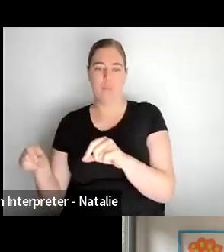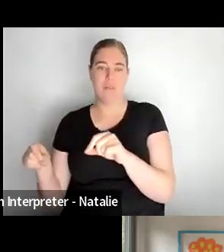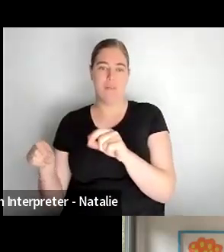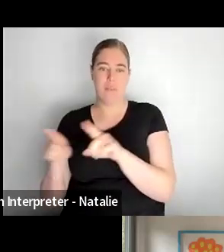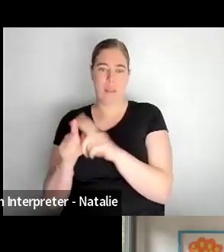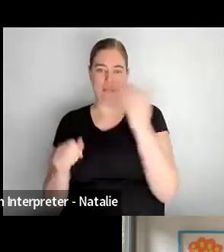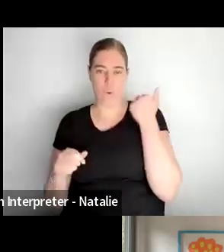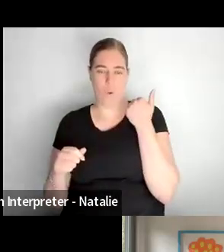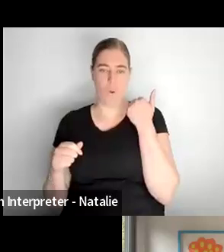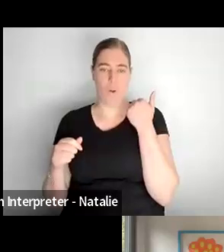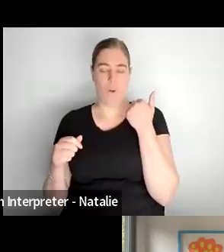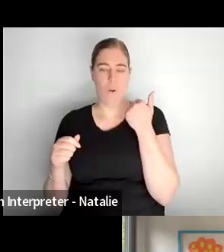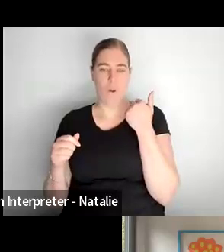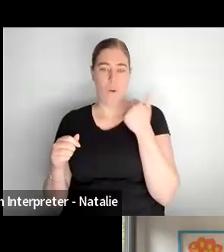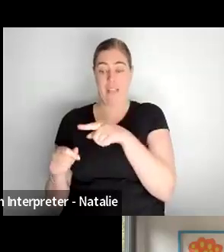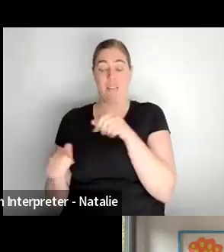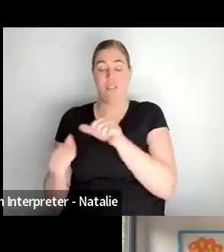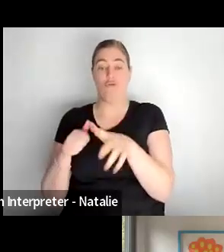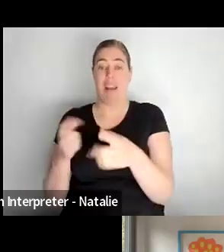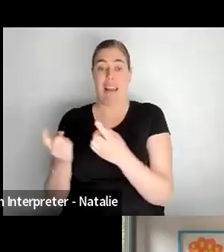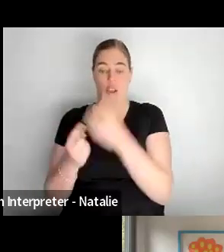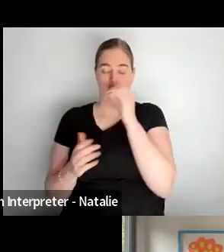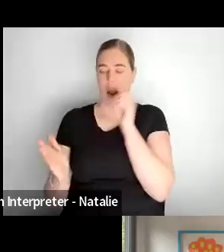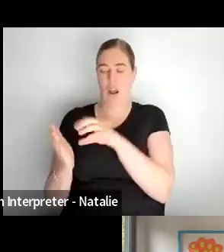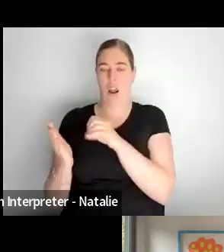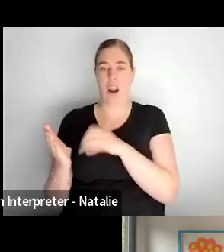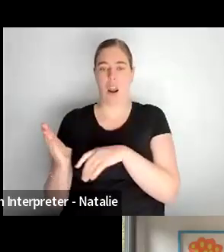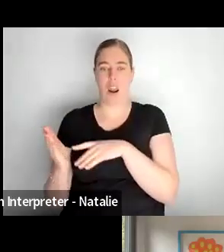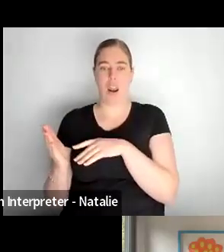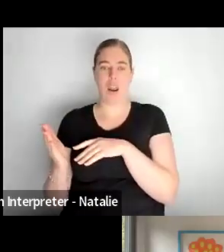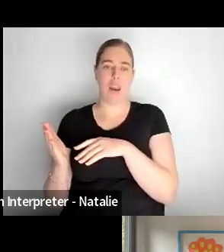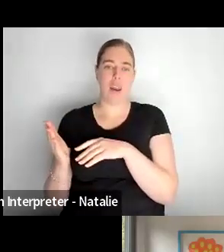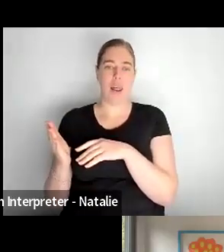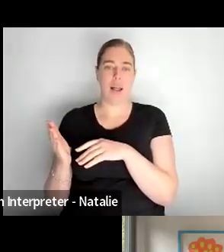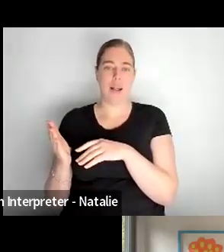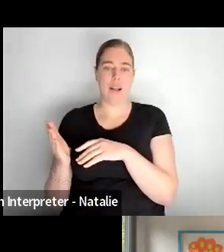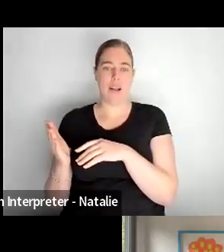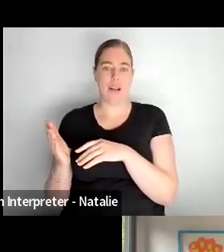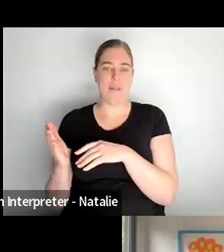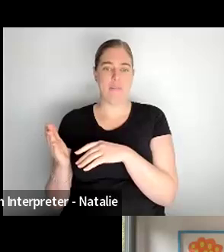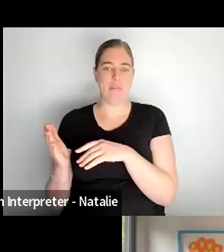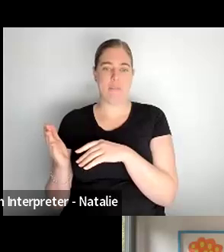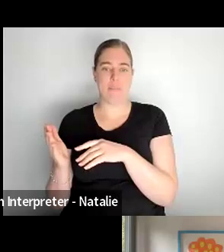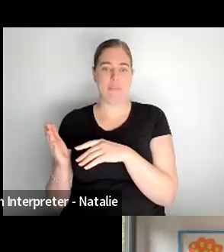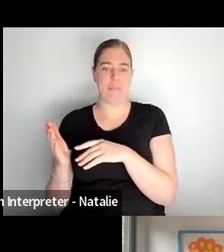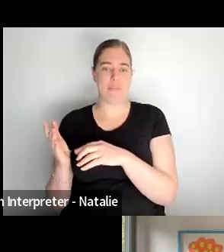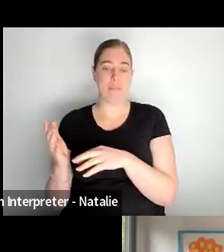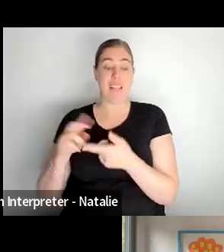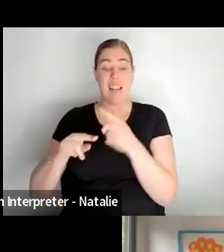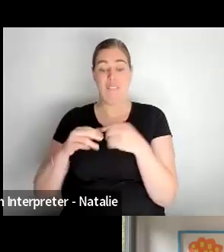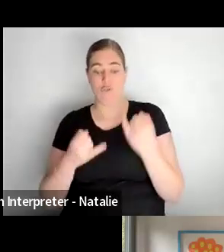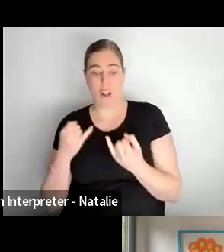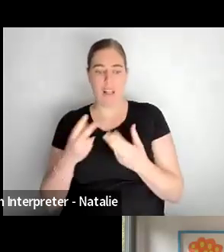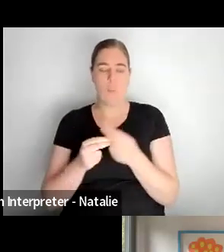another great thing, where you can just pop in - if you are struggling with an application,